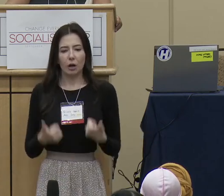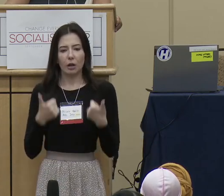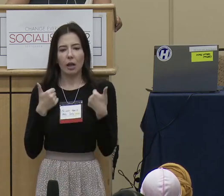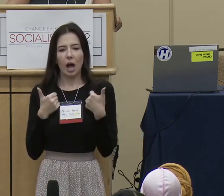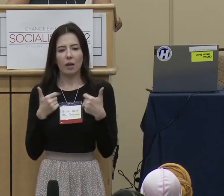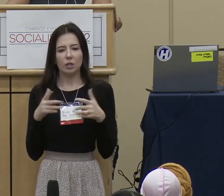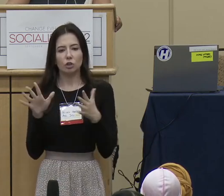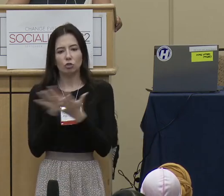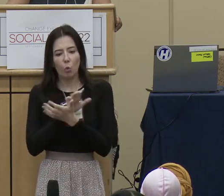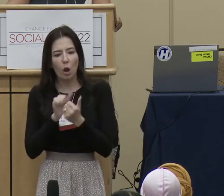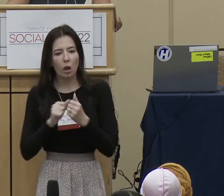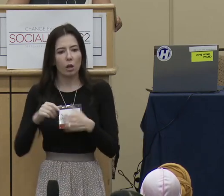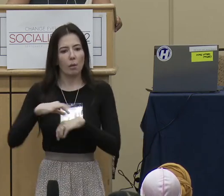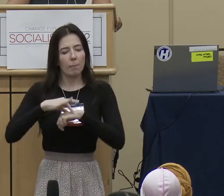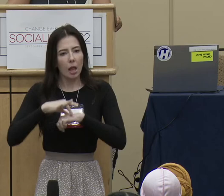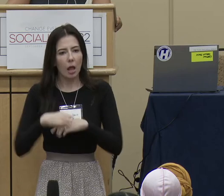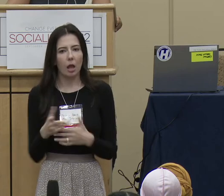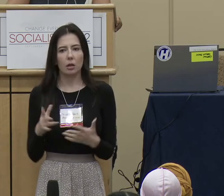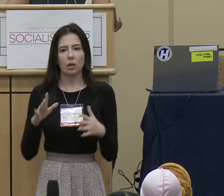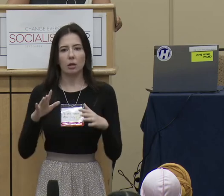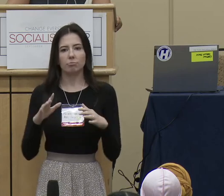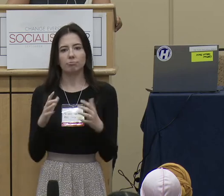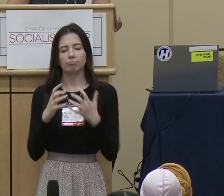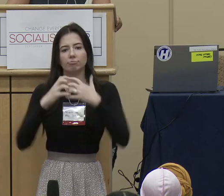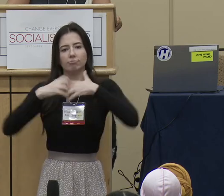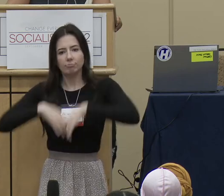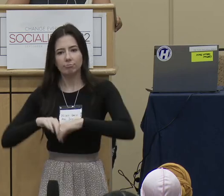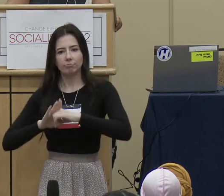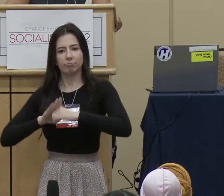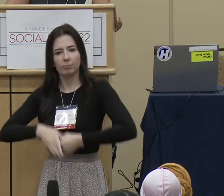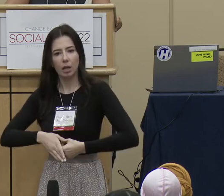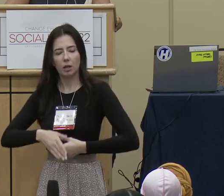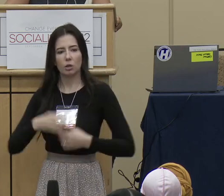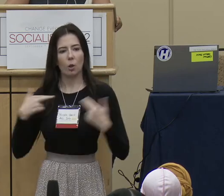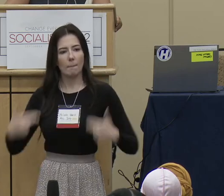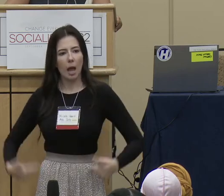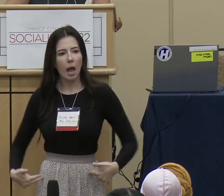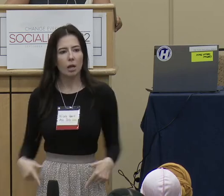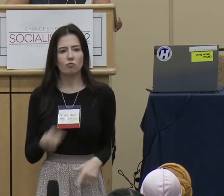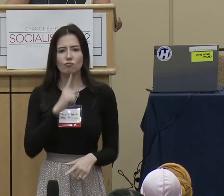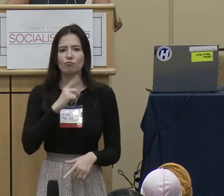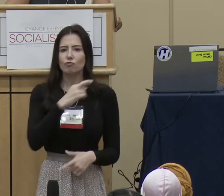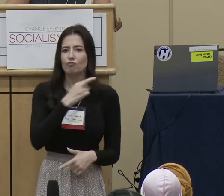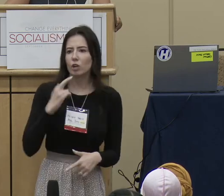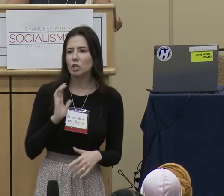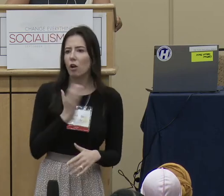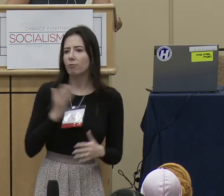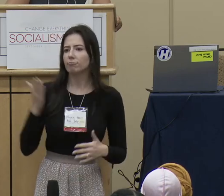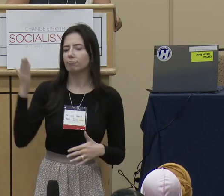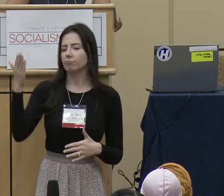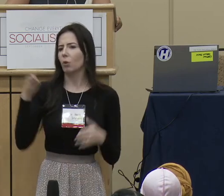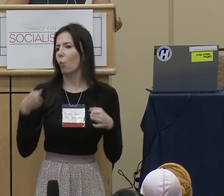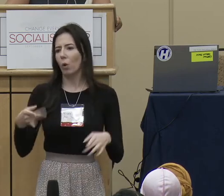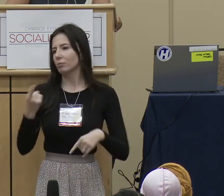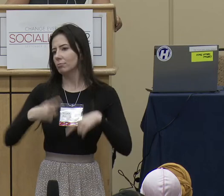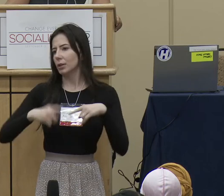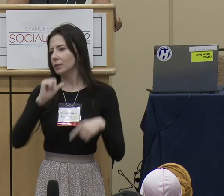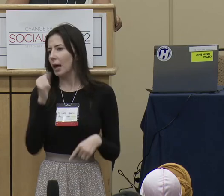know, ravaging the planet, degrading humanity , and, you